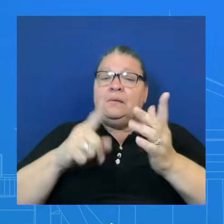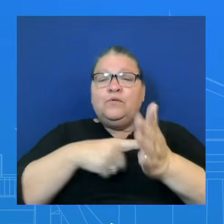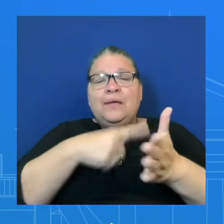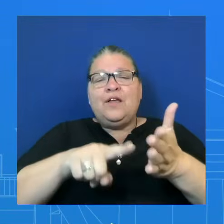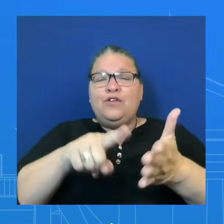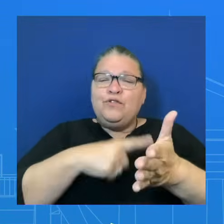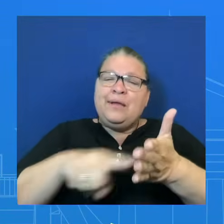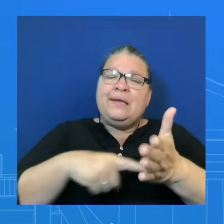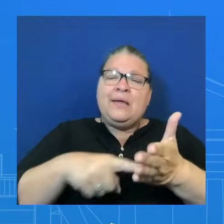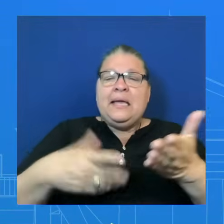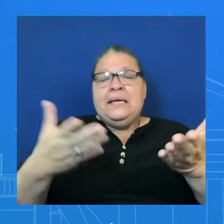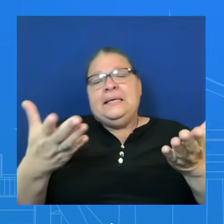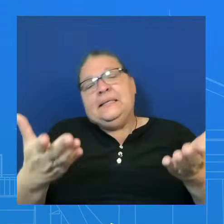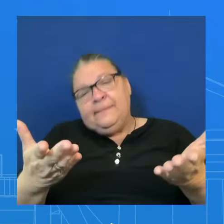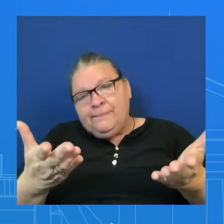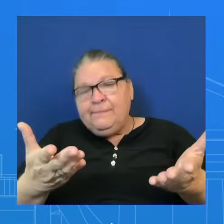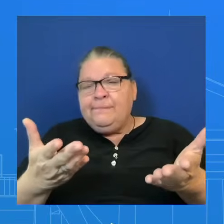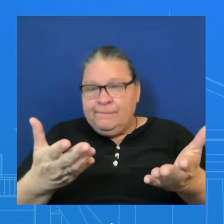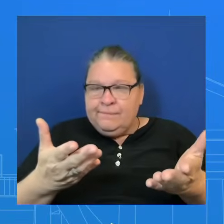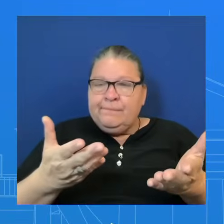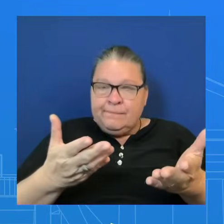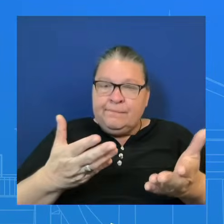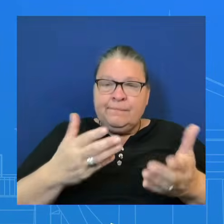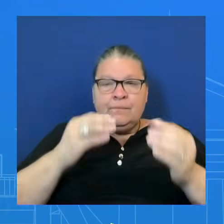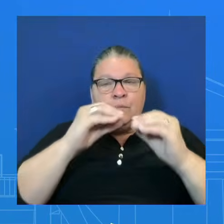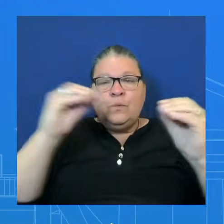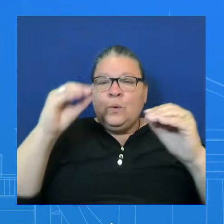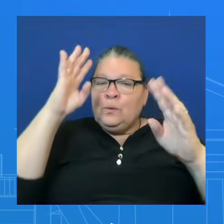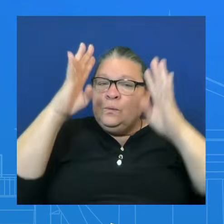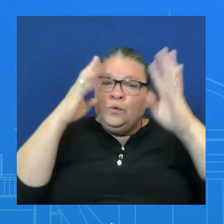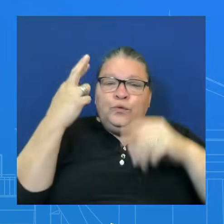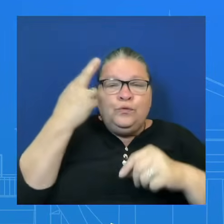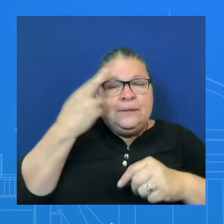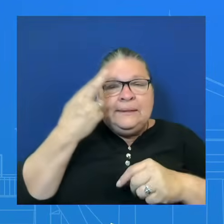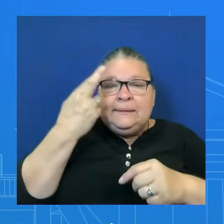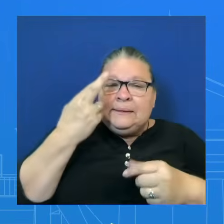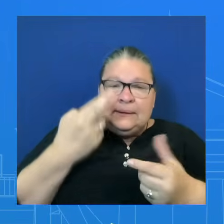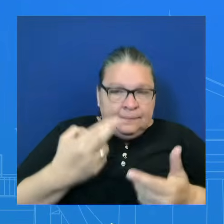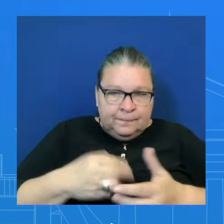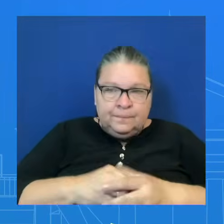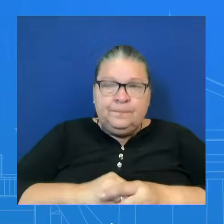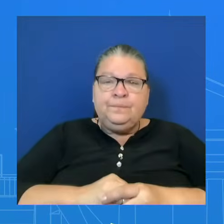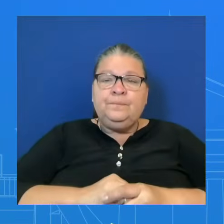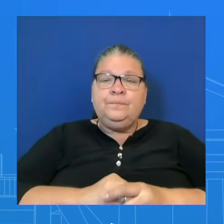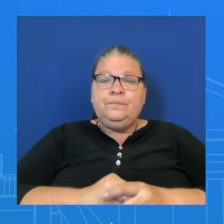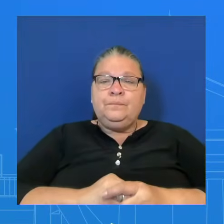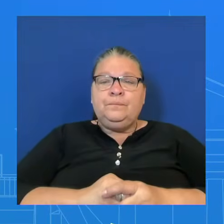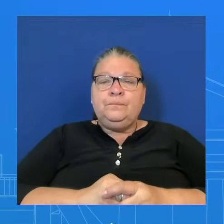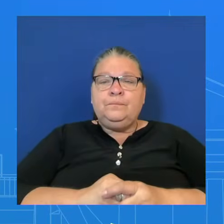It wasn't timed to do anything with the anniversary. And again, both these officials were nothing